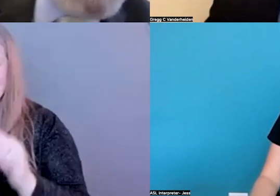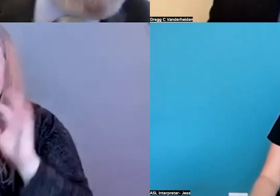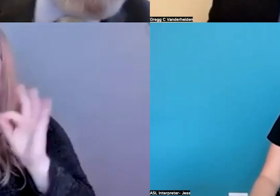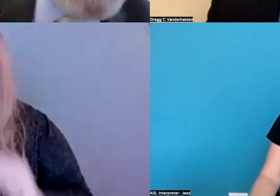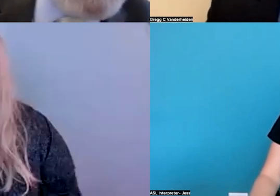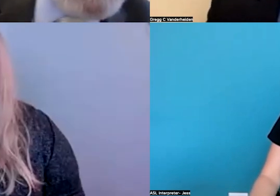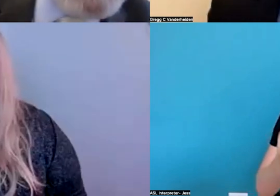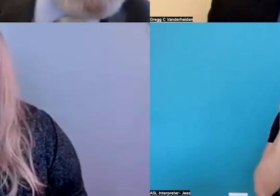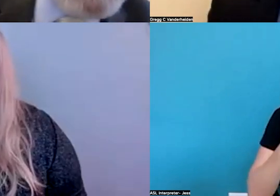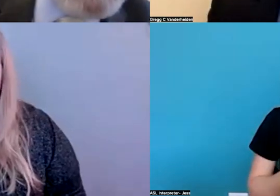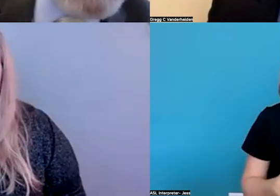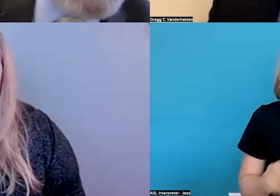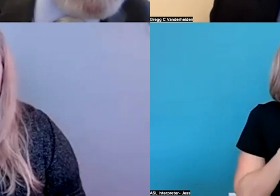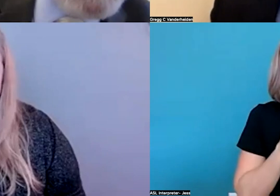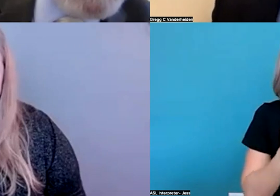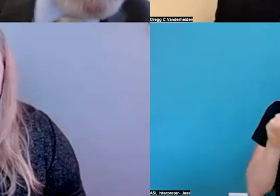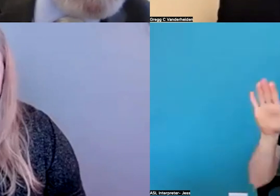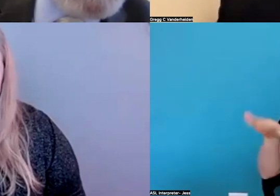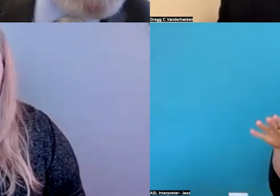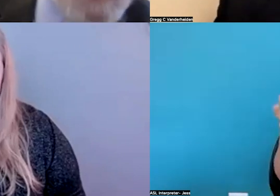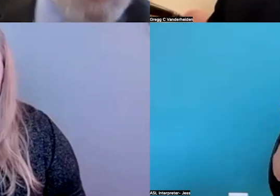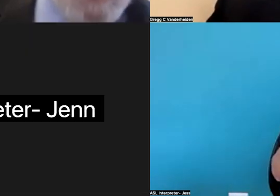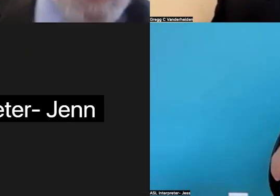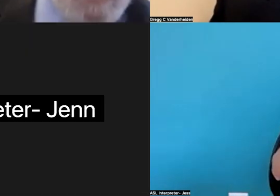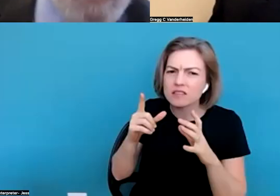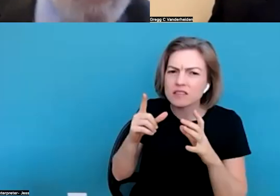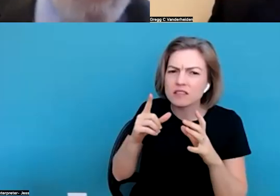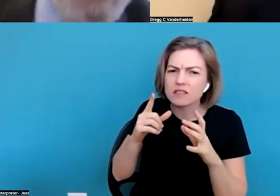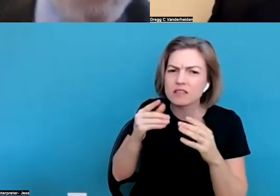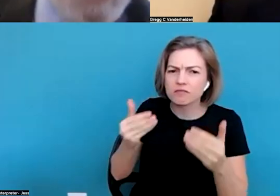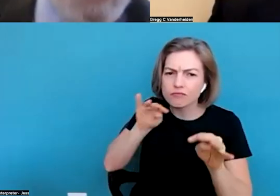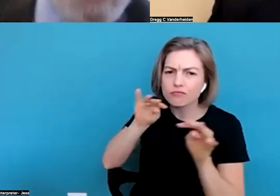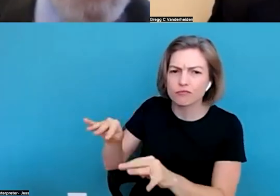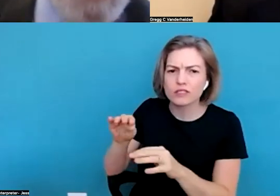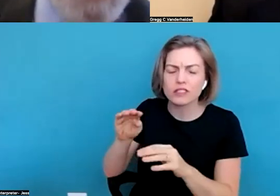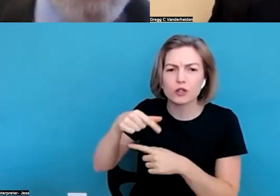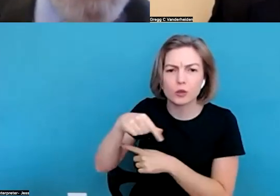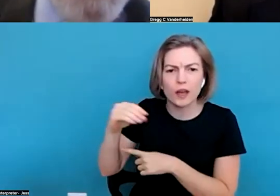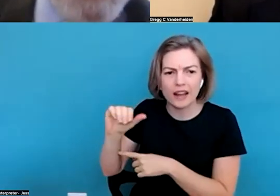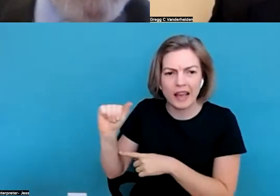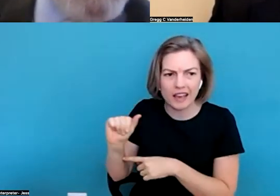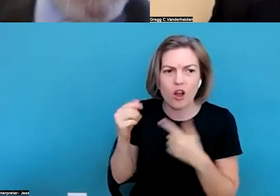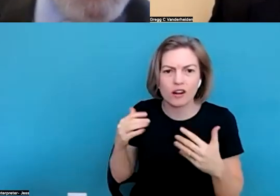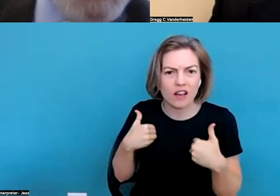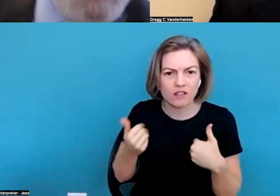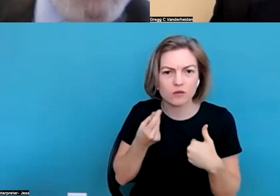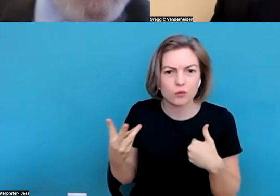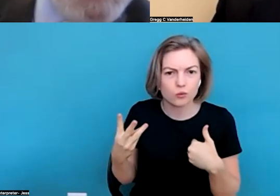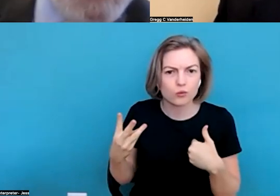I want to draw attention to the Q&A, which has already got a couple of comments in it.